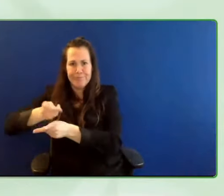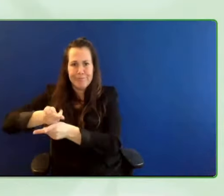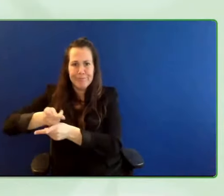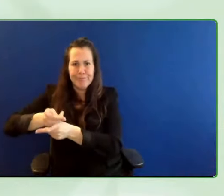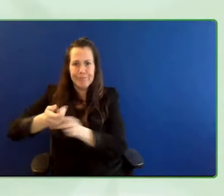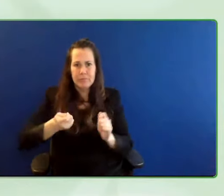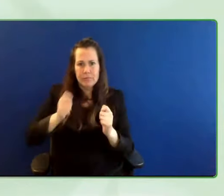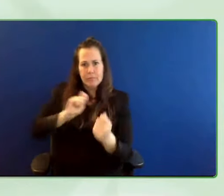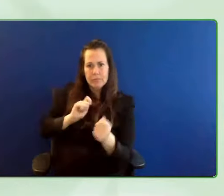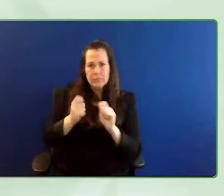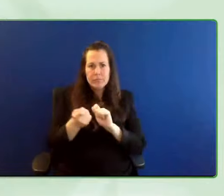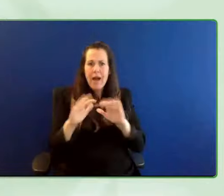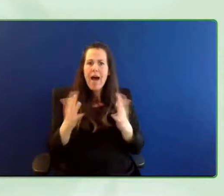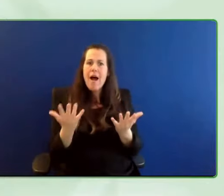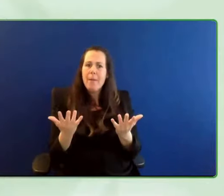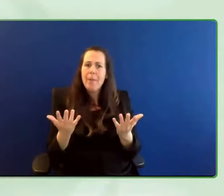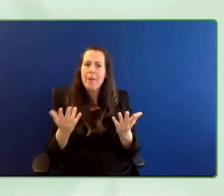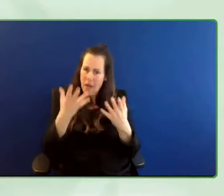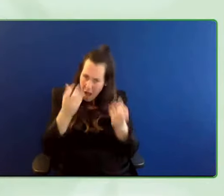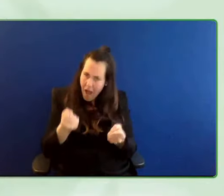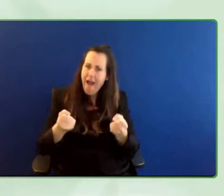they provide caregiving services.